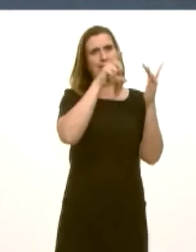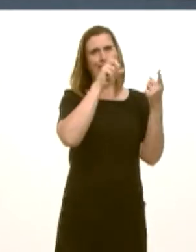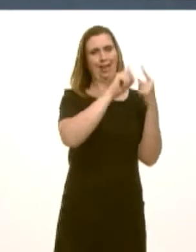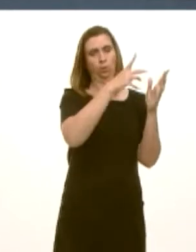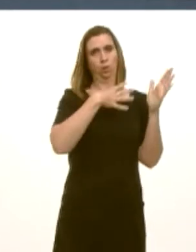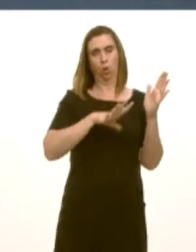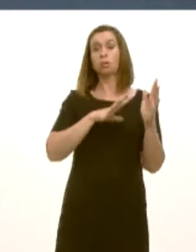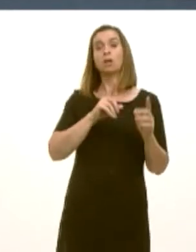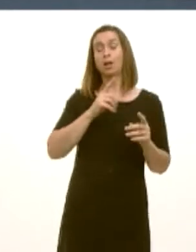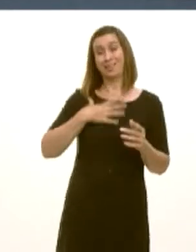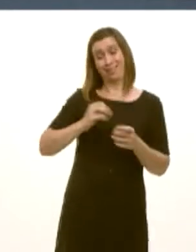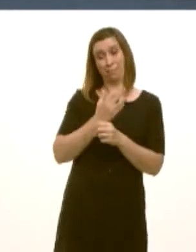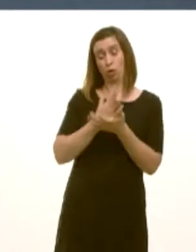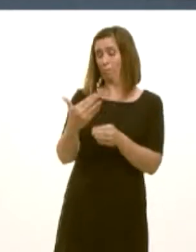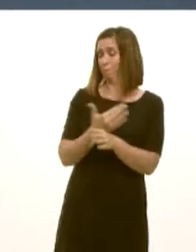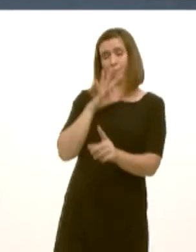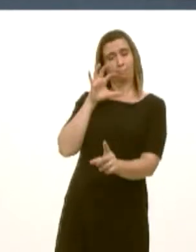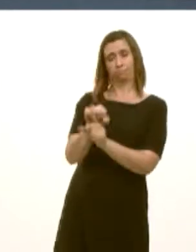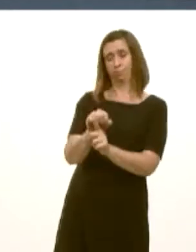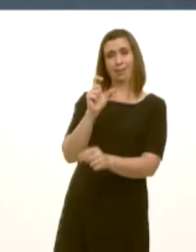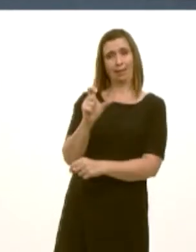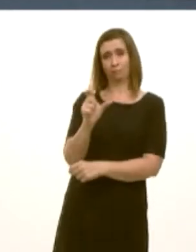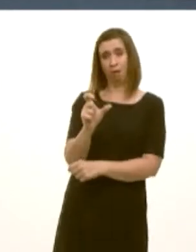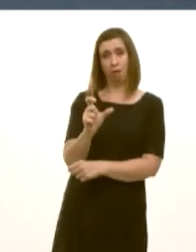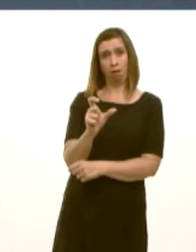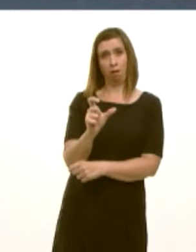I hear what you say about treatment, but thatís after a diagnosis.